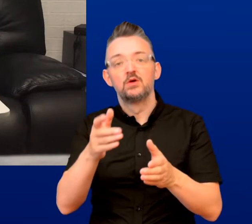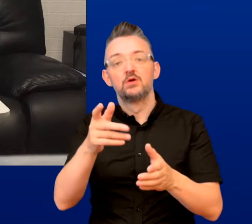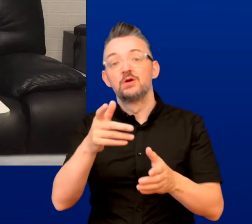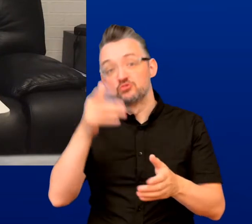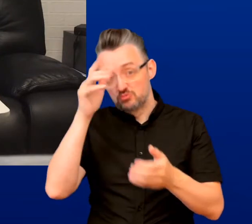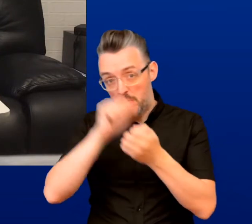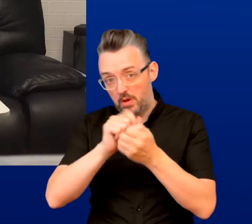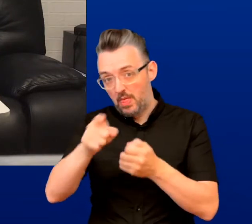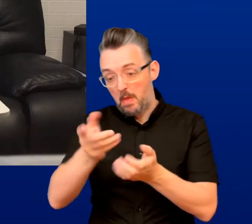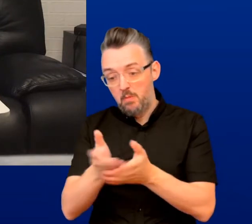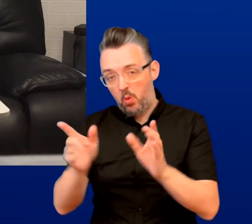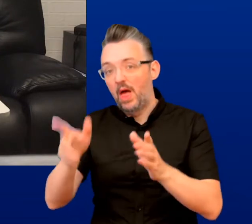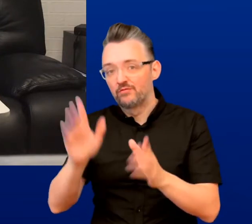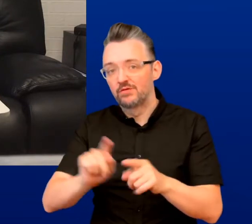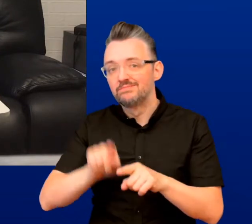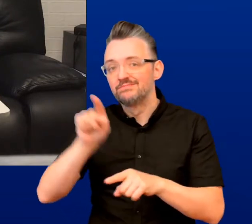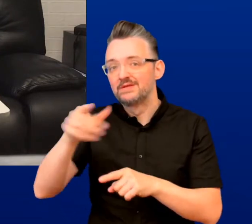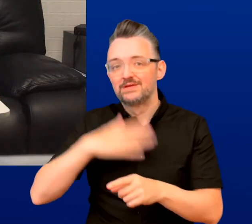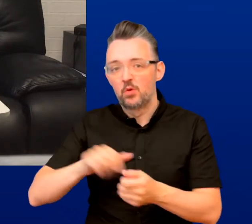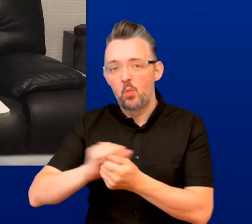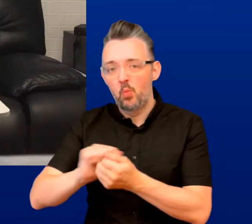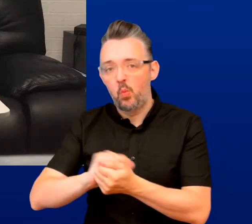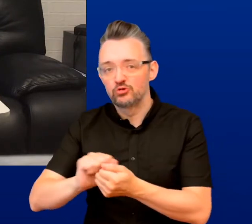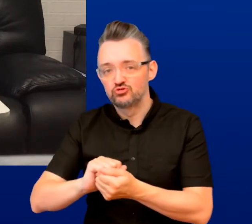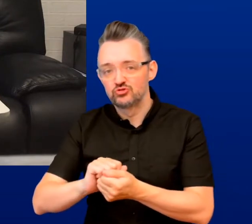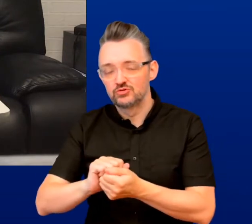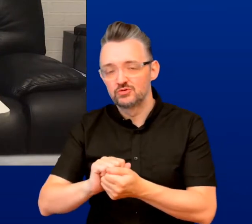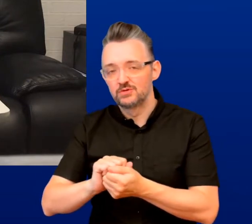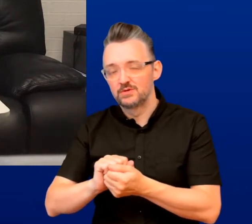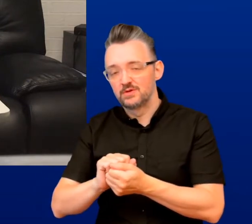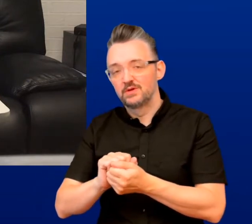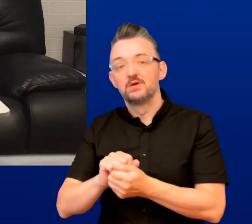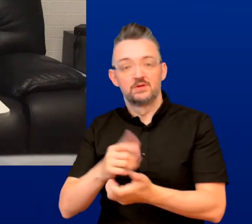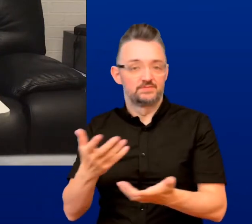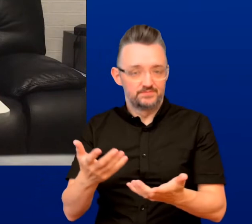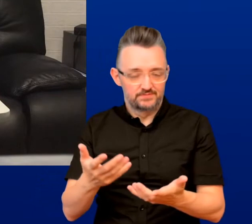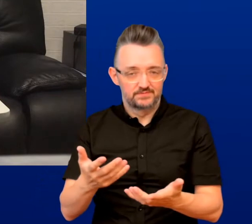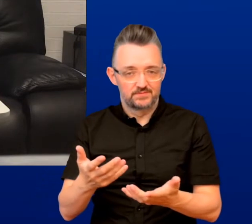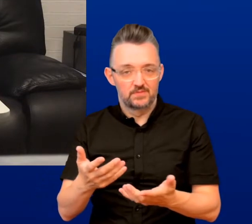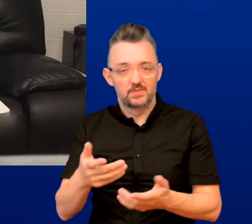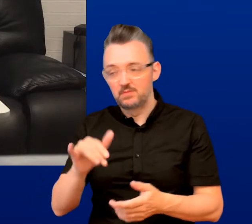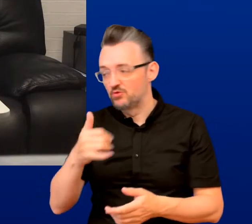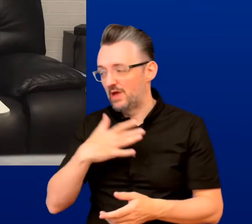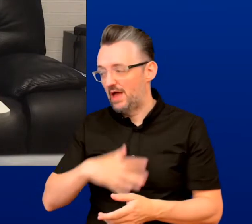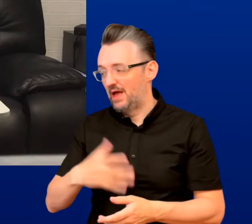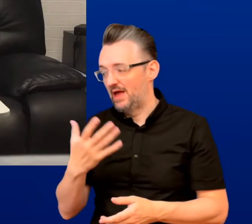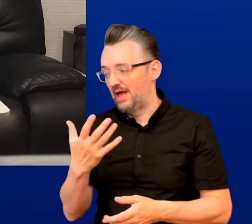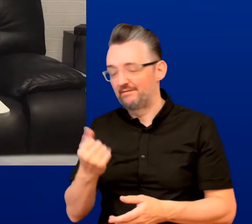the bowl out at the end of it. So, if you have a utensil that isn't